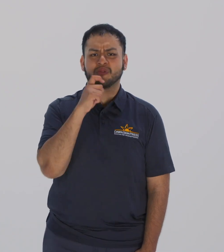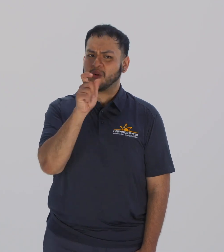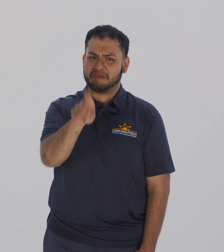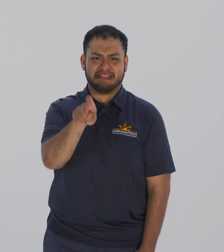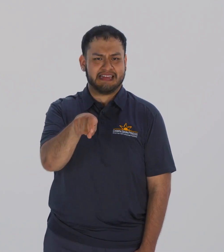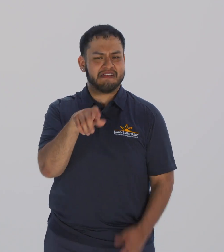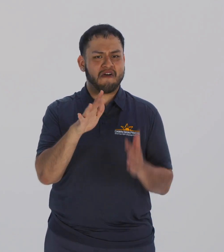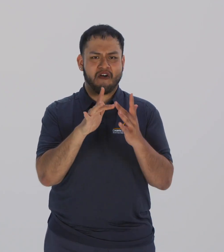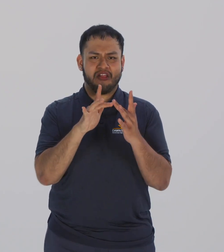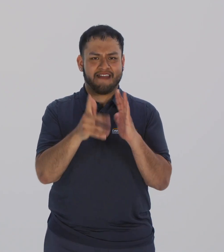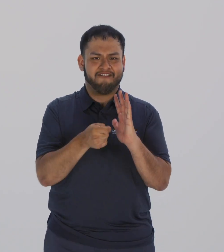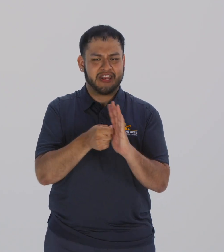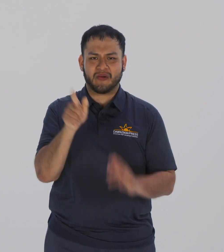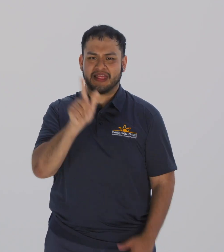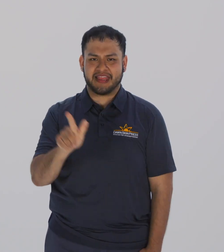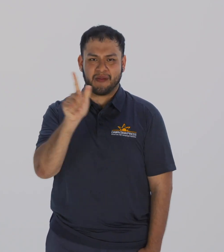You do not need the online video library